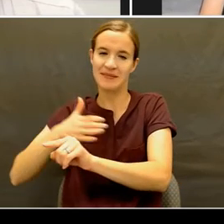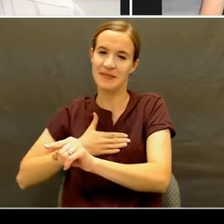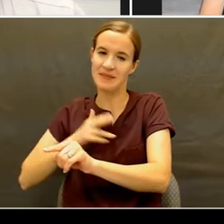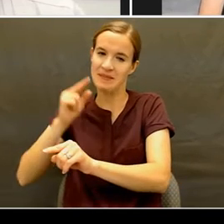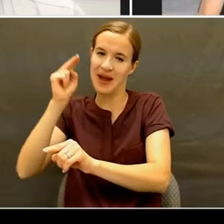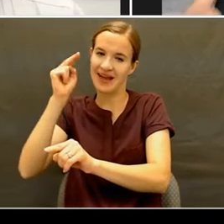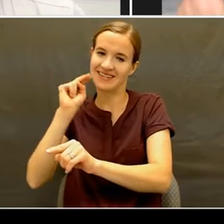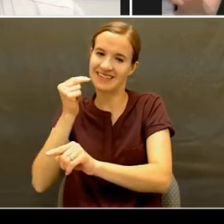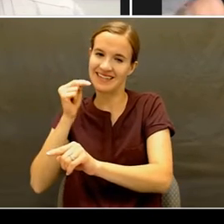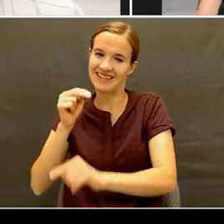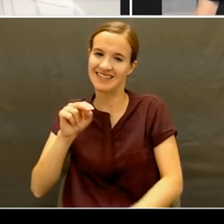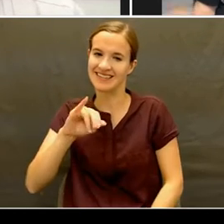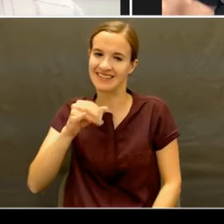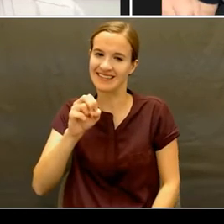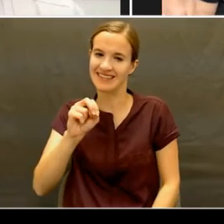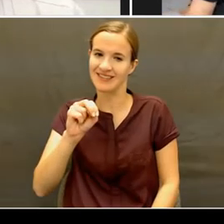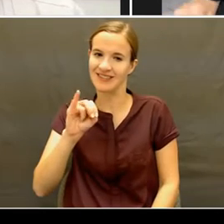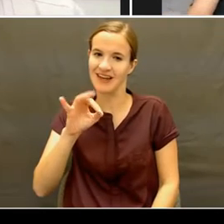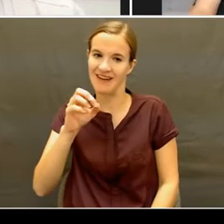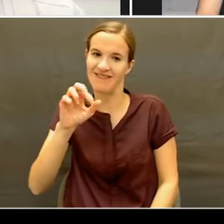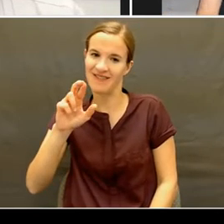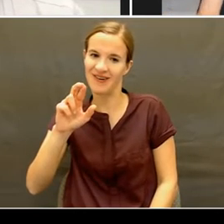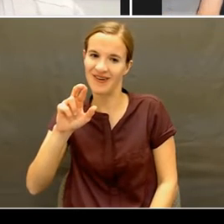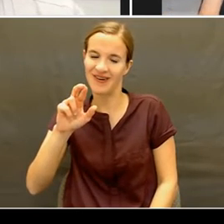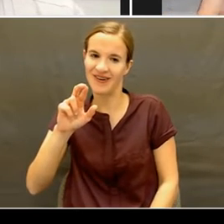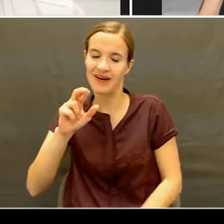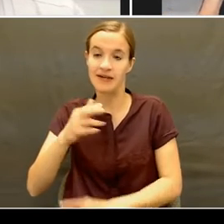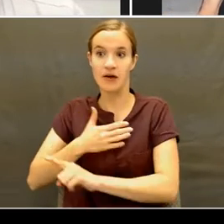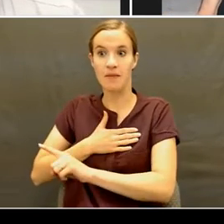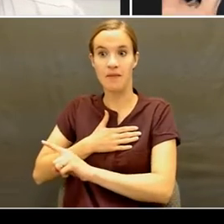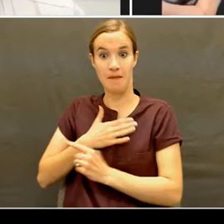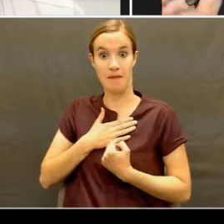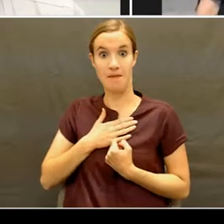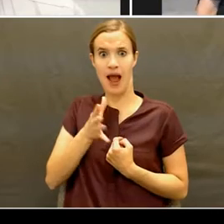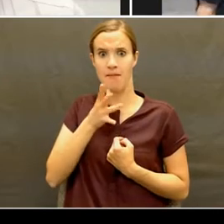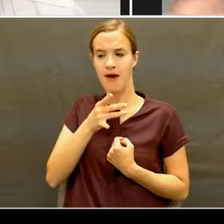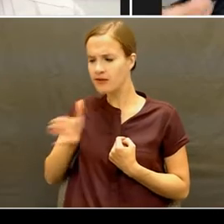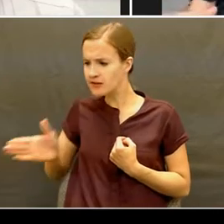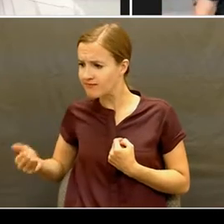was being pushed, actually by mother, my mother was pushing her so I even got to take a picture